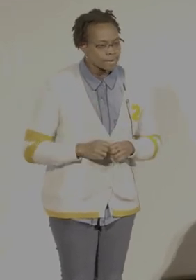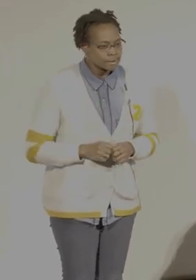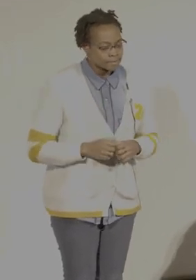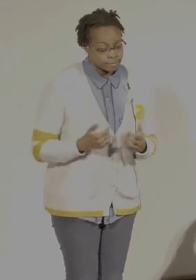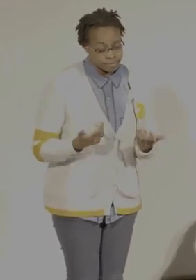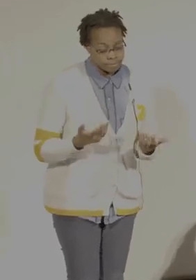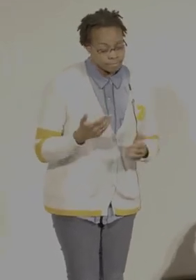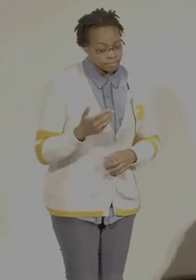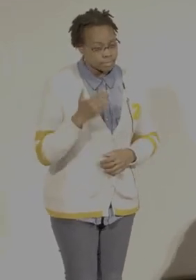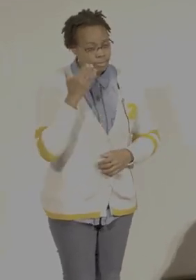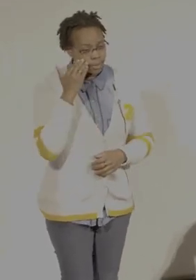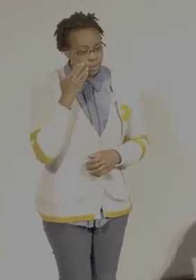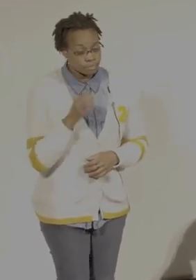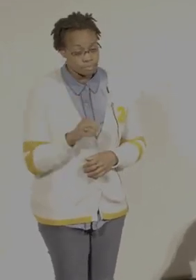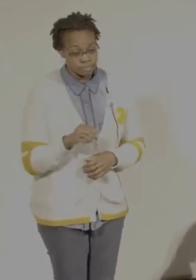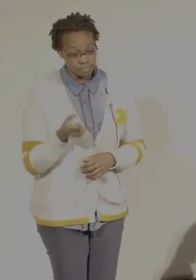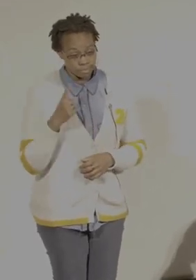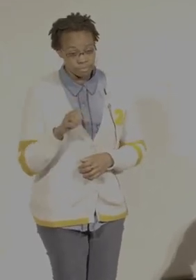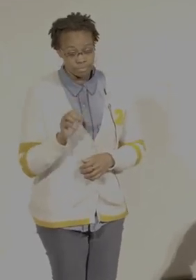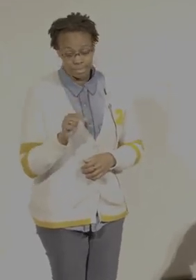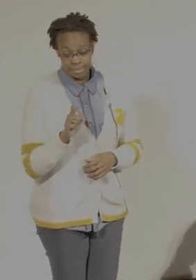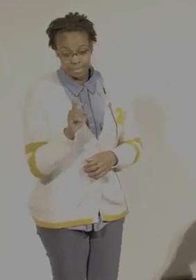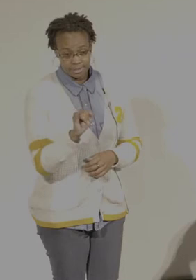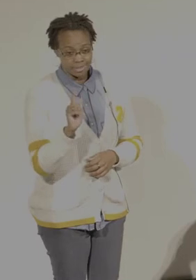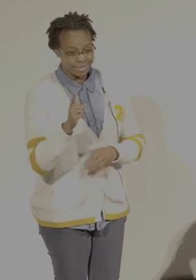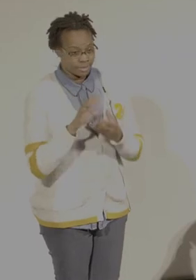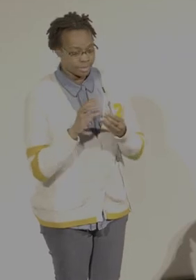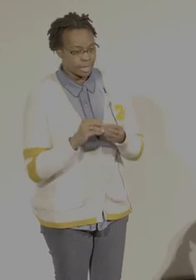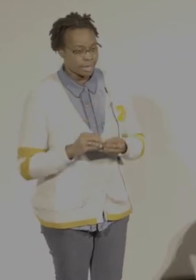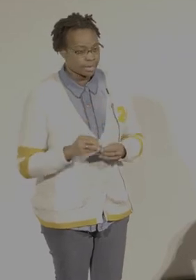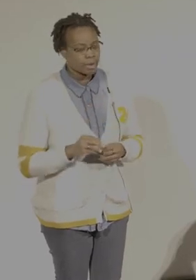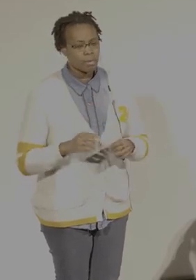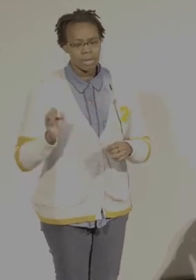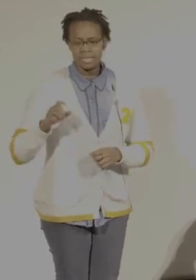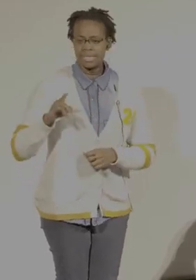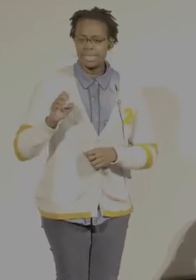And, you know, Alexei later said, he was like, "Yes Daniel, very nice guy.